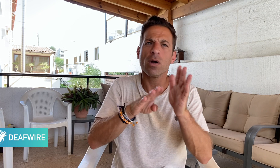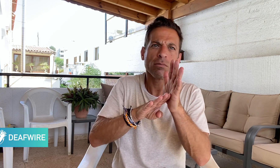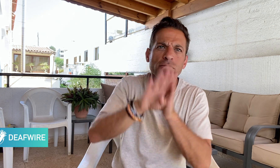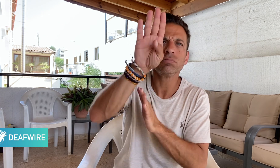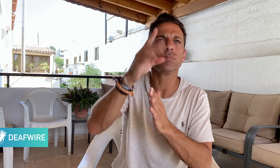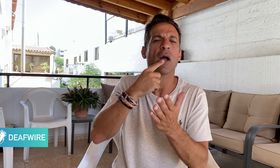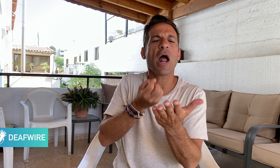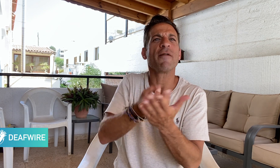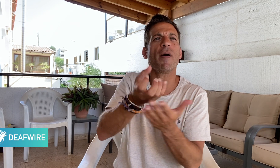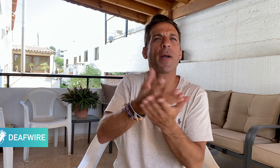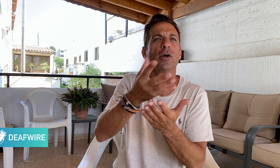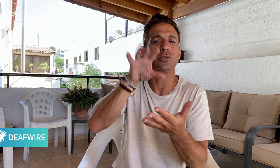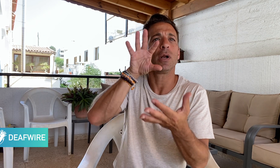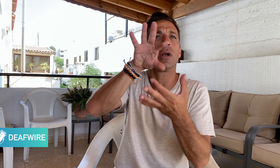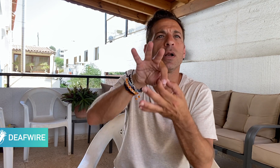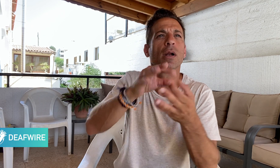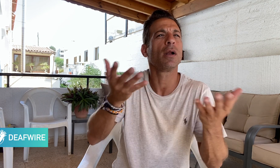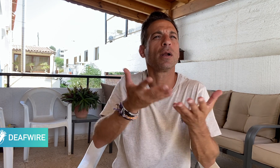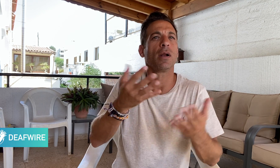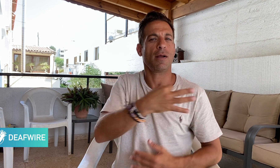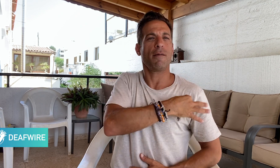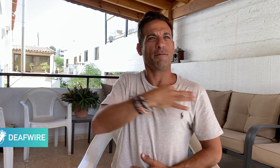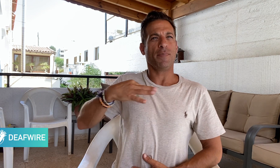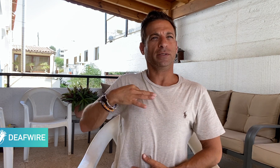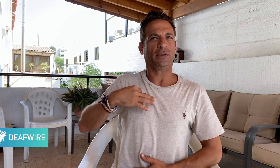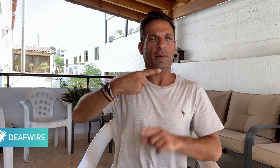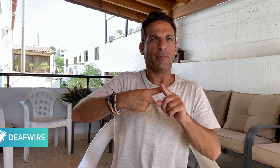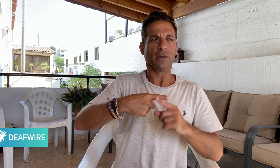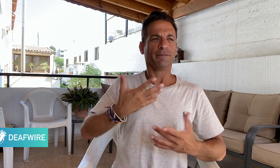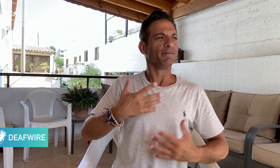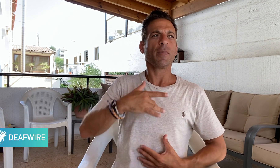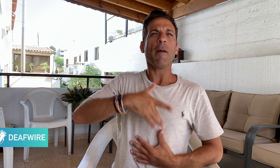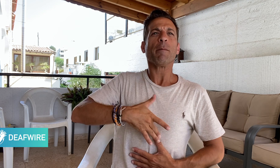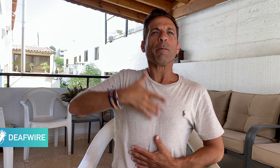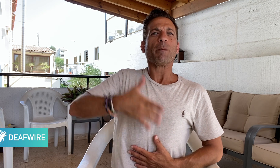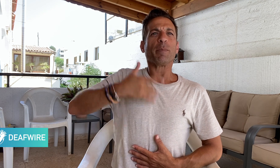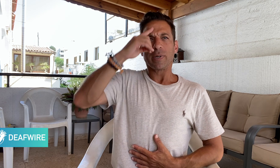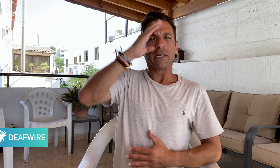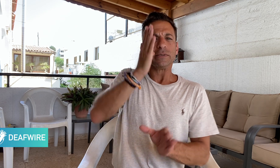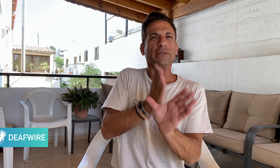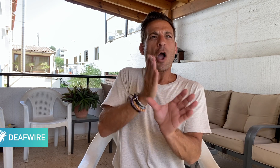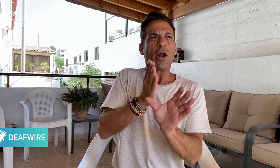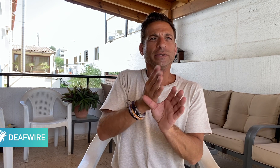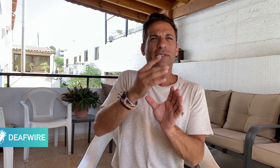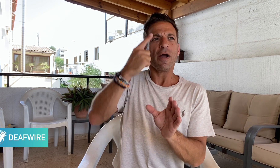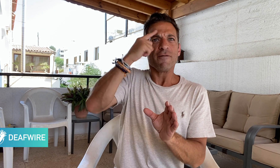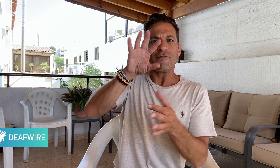in guardianship cases.” This legislation would ensure caseworkers